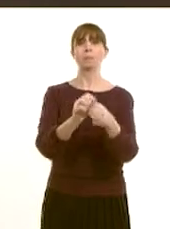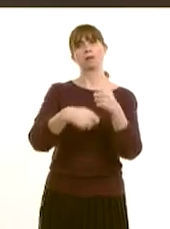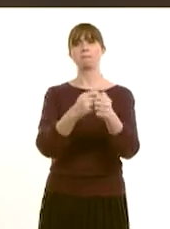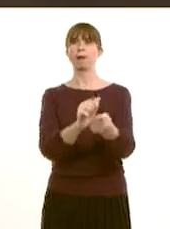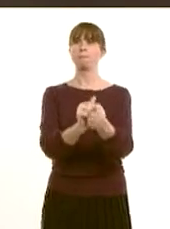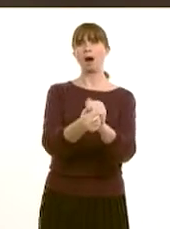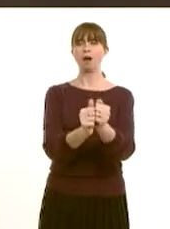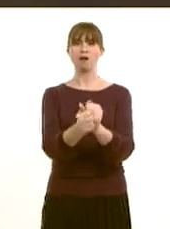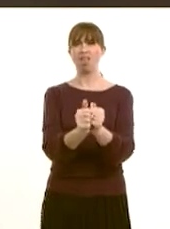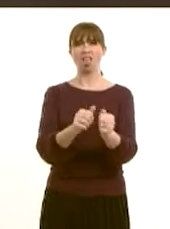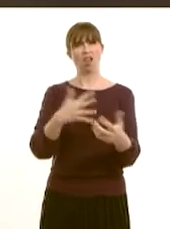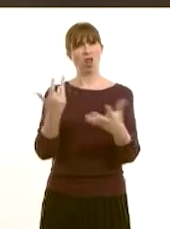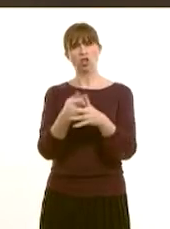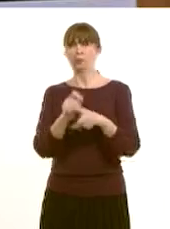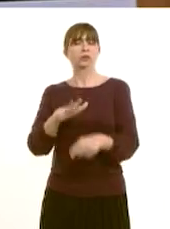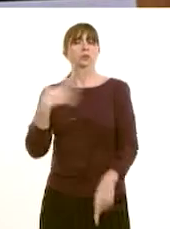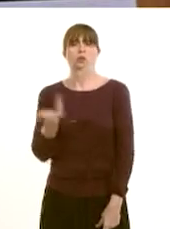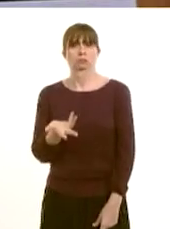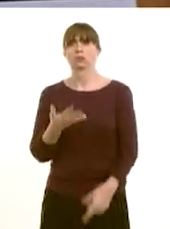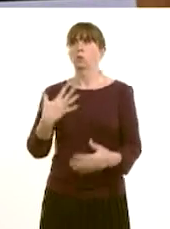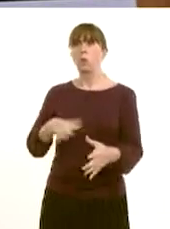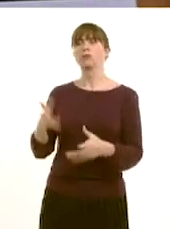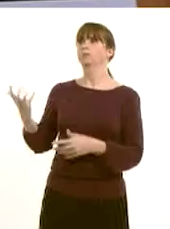practice in order to be seen as a proper GP.